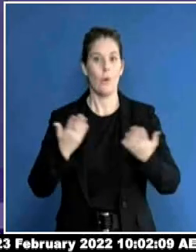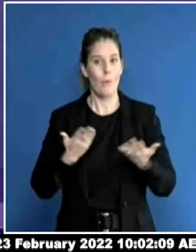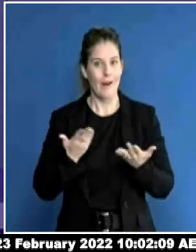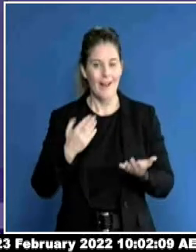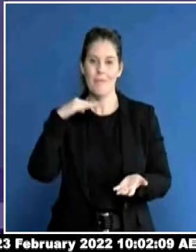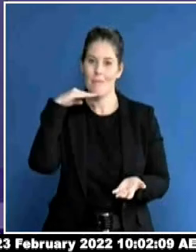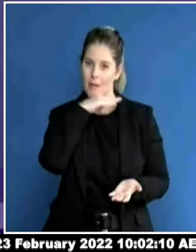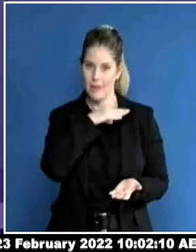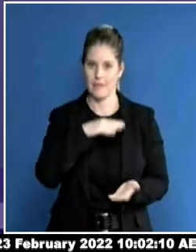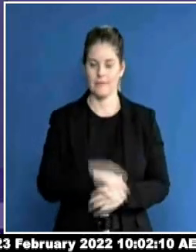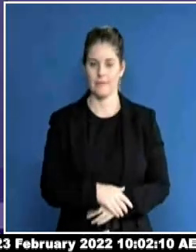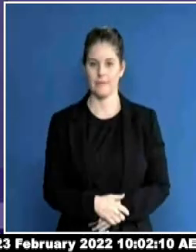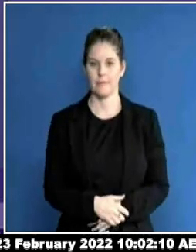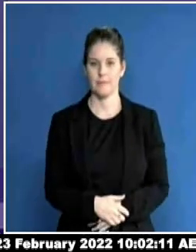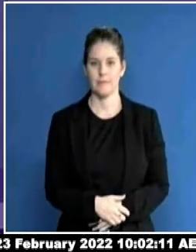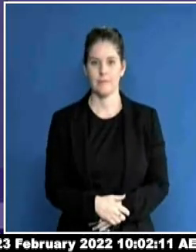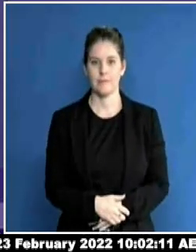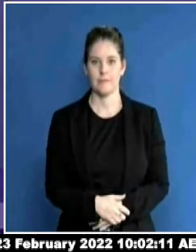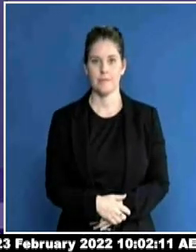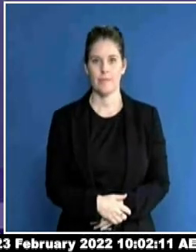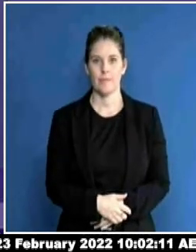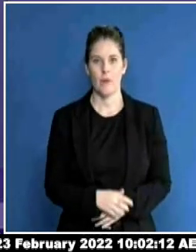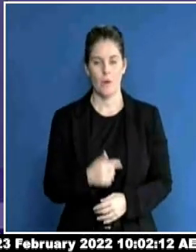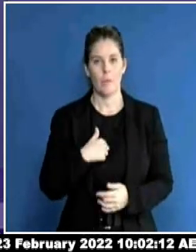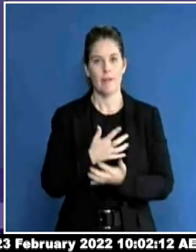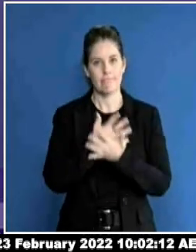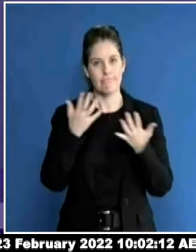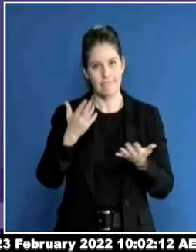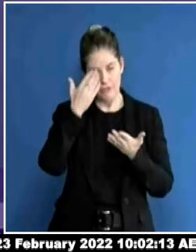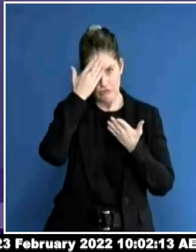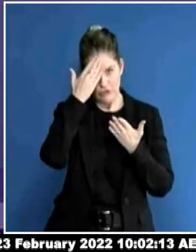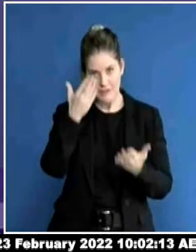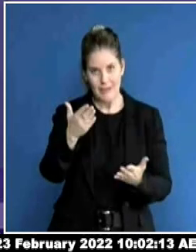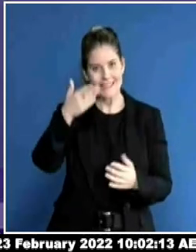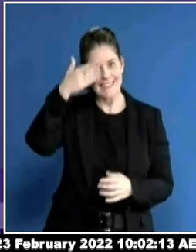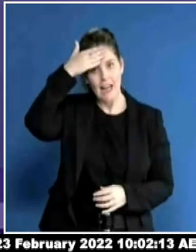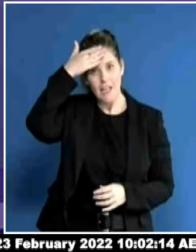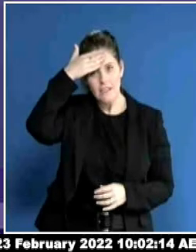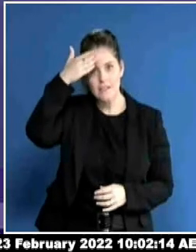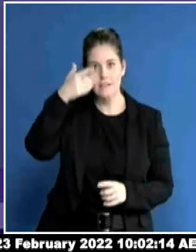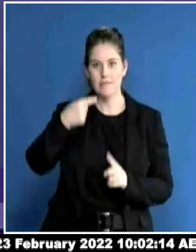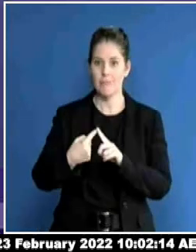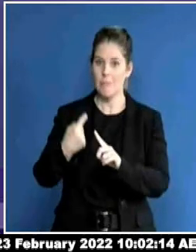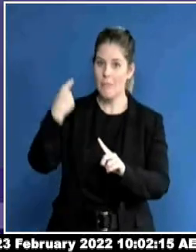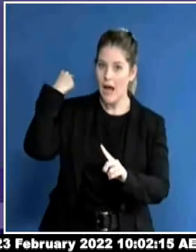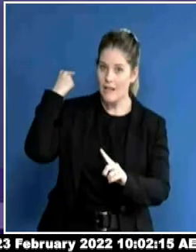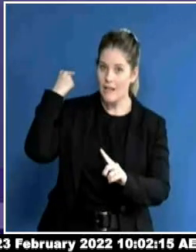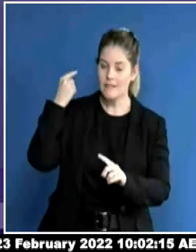We pay deep respects to all Elders past, present and future, especially Elders,